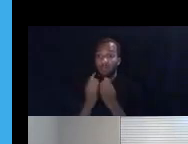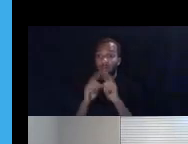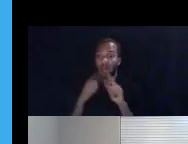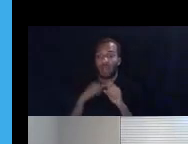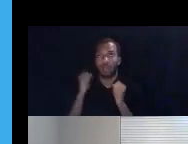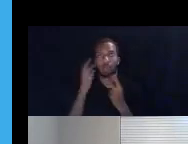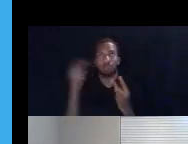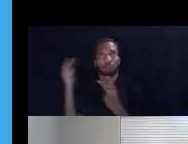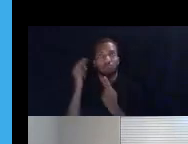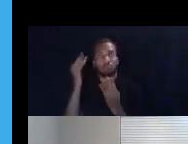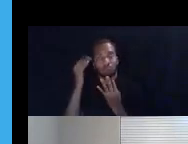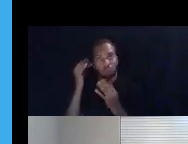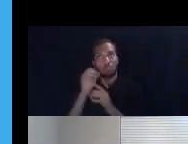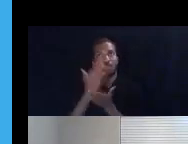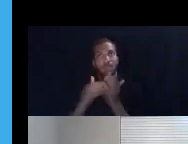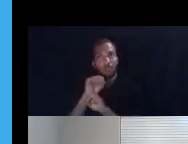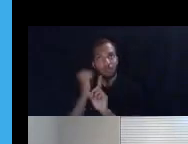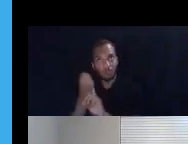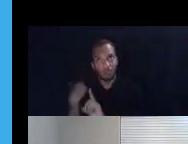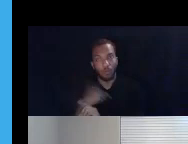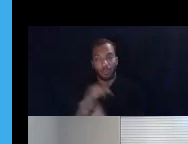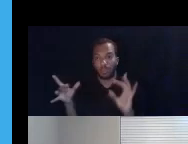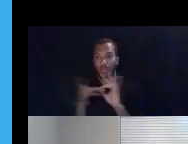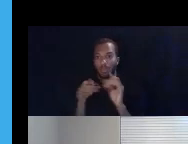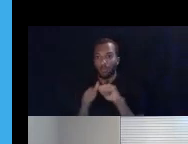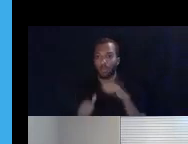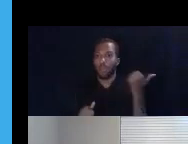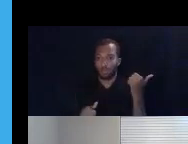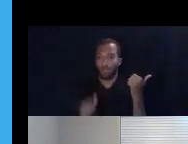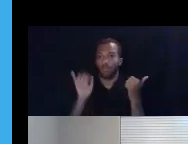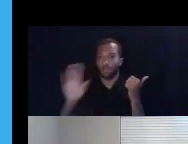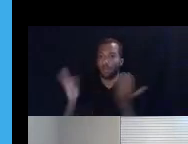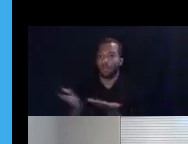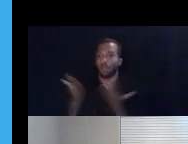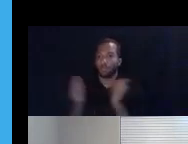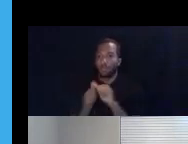where we have then been able to connect that proposal with a different funding stream